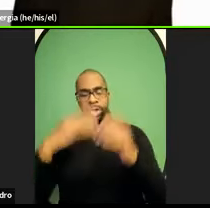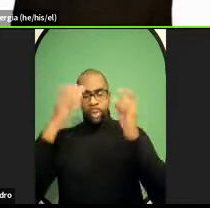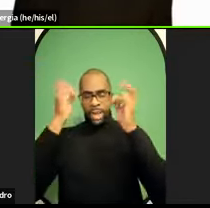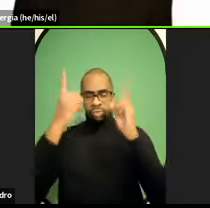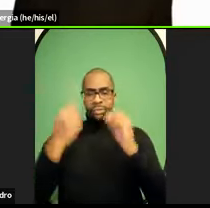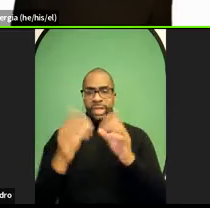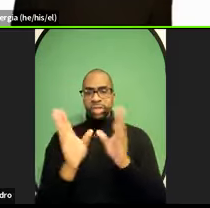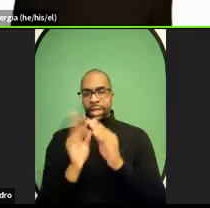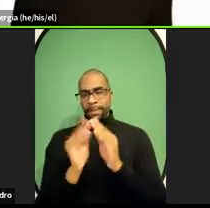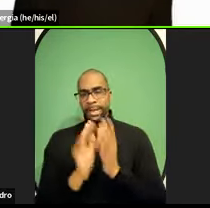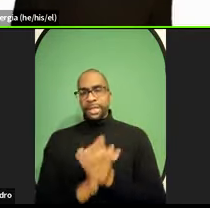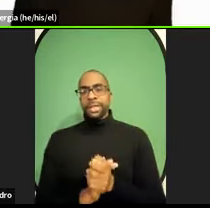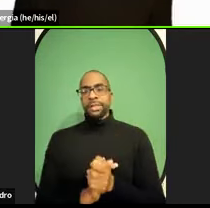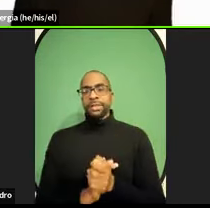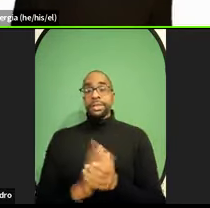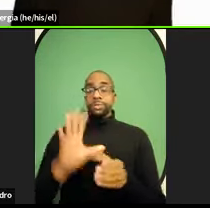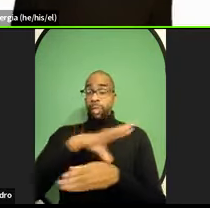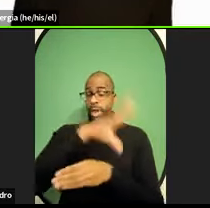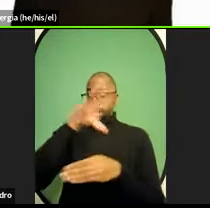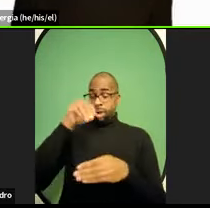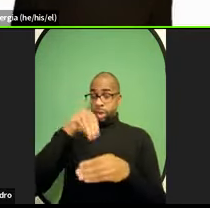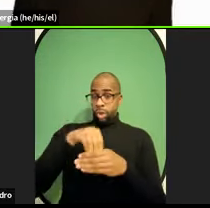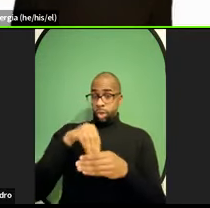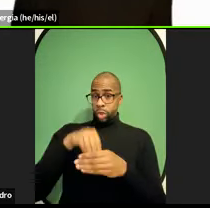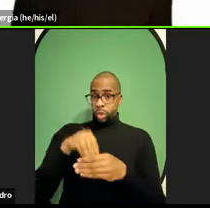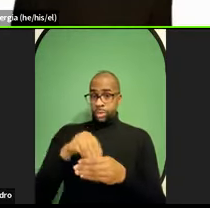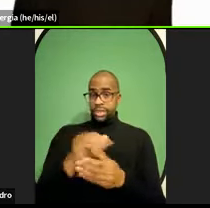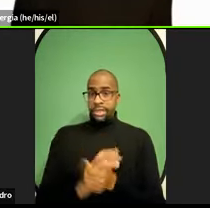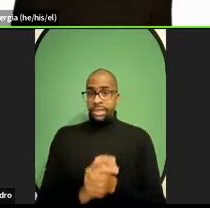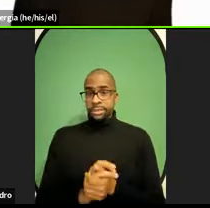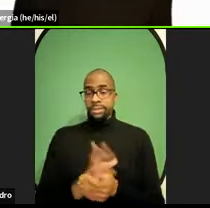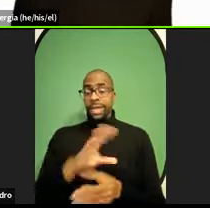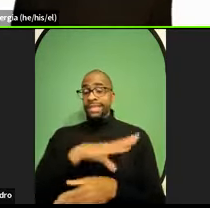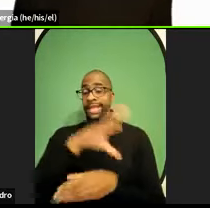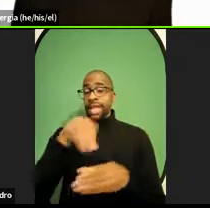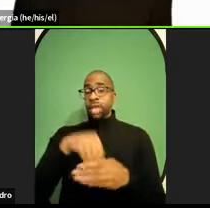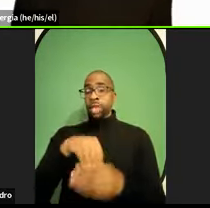the department of Education. is inclusion is inclusion initiatives such as inclusion initiatives such as the inclusive education. studio